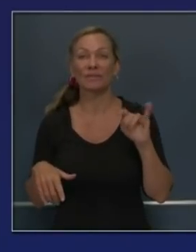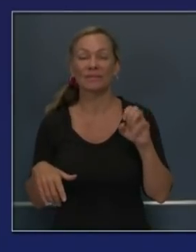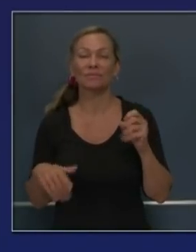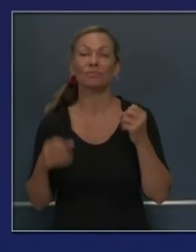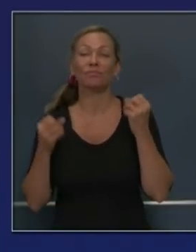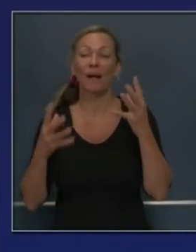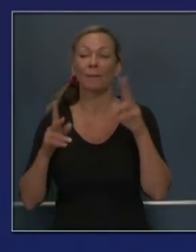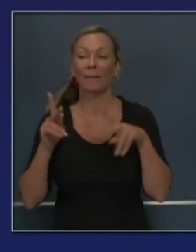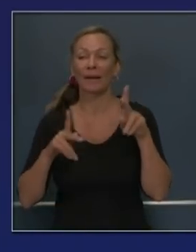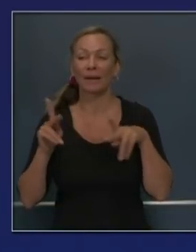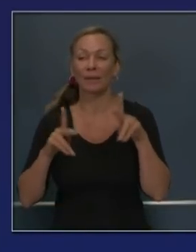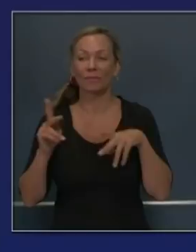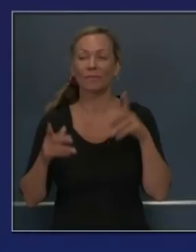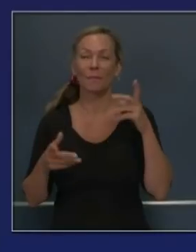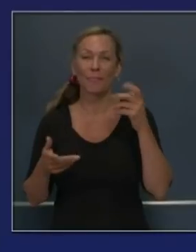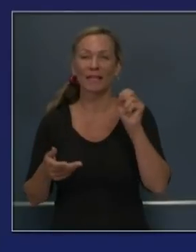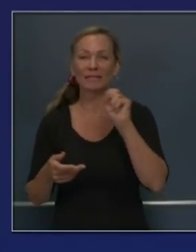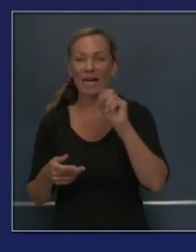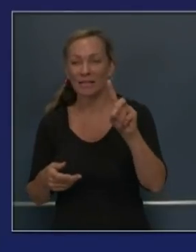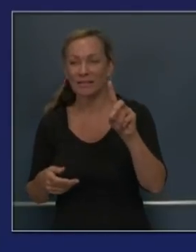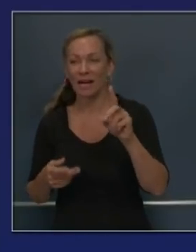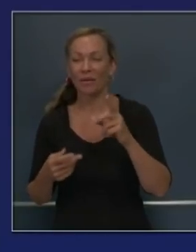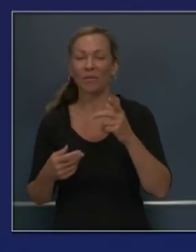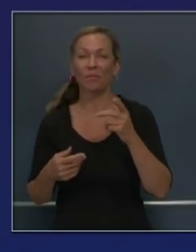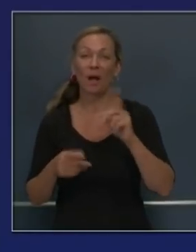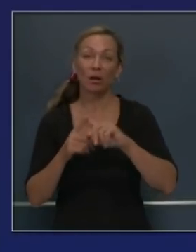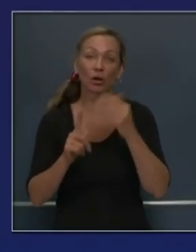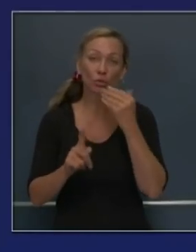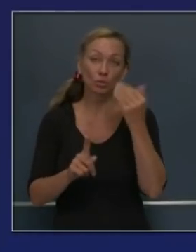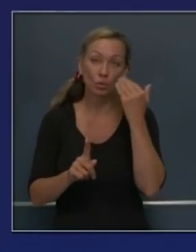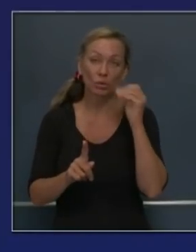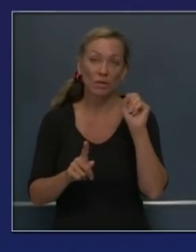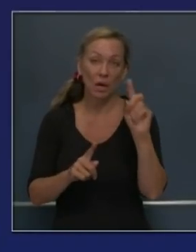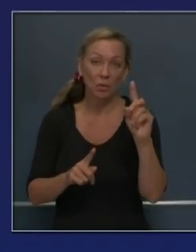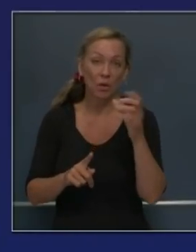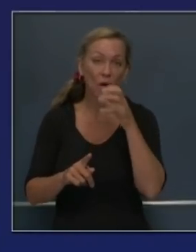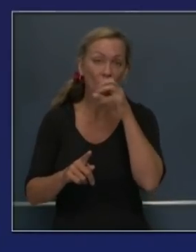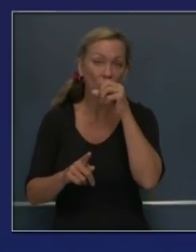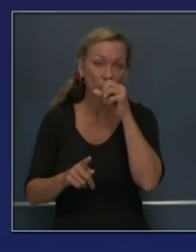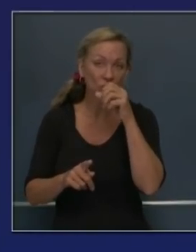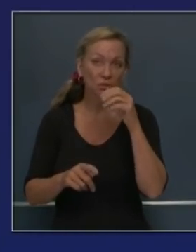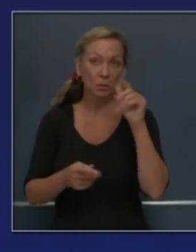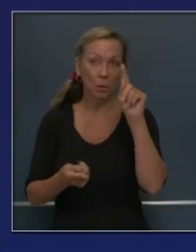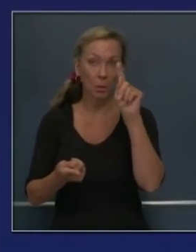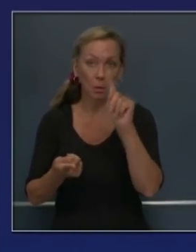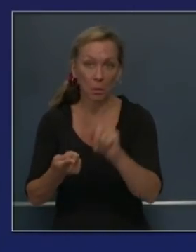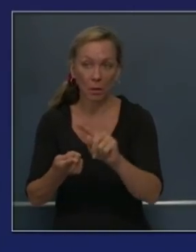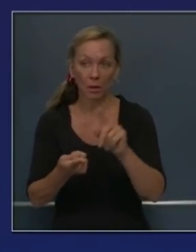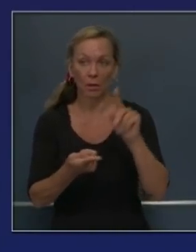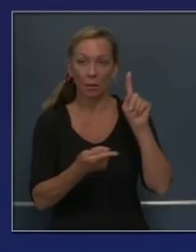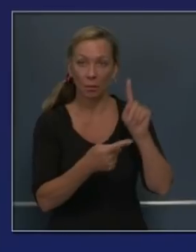AGAIN OF THESE MONITORING LISTS. I WILL GO BACK, YOU STILL SEE ON THESE 35 LIST SOME OF THE LARGER COUNTIES IN THE STATE OF CALIFORNIA BUT ENCOURAGED BY